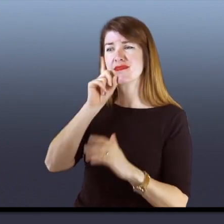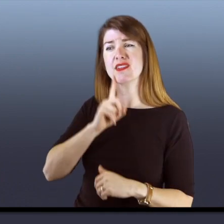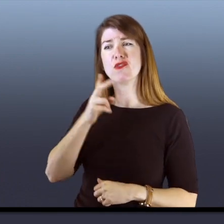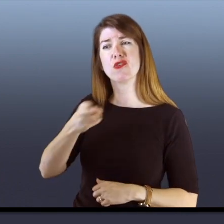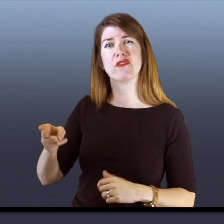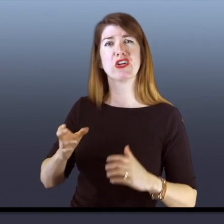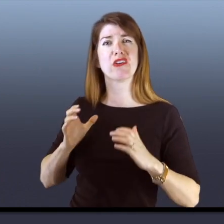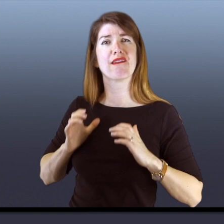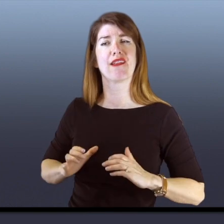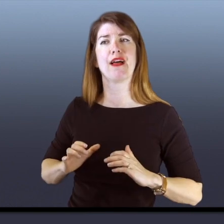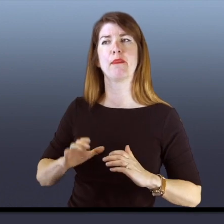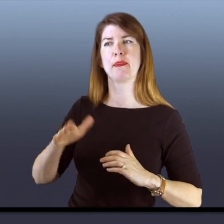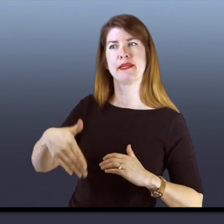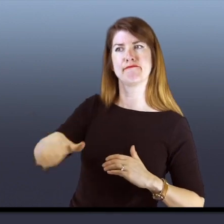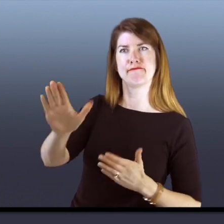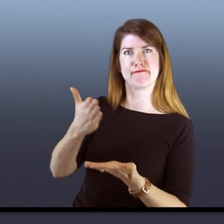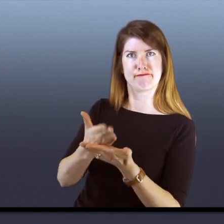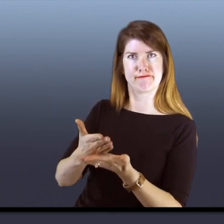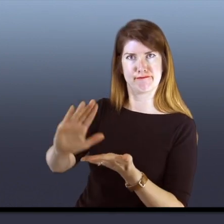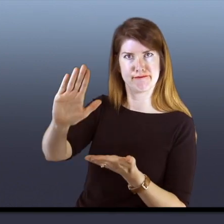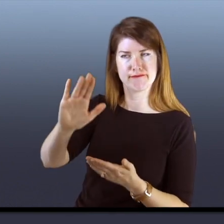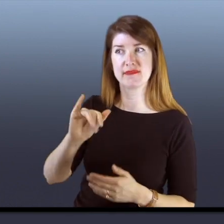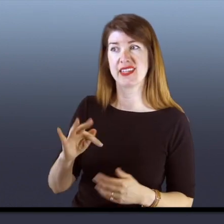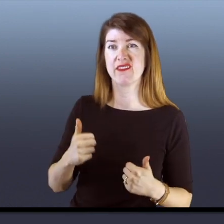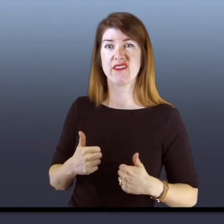if they use ASL and it will just be said, we don't have interpreters.